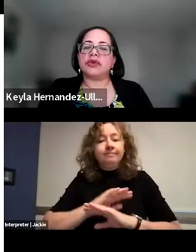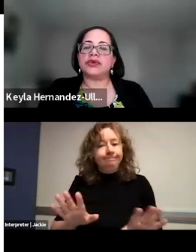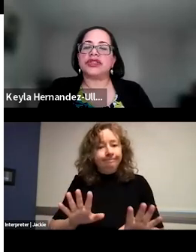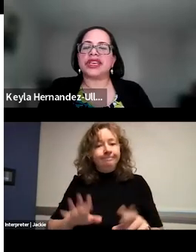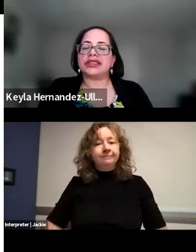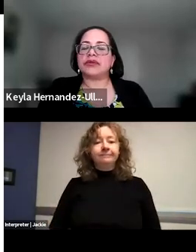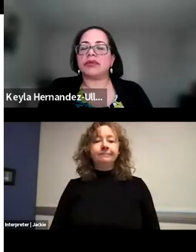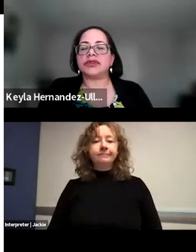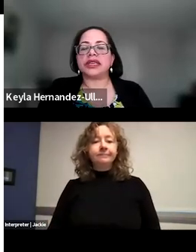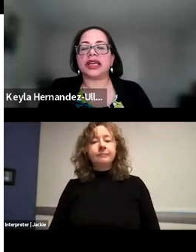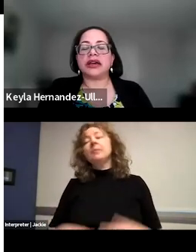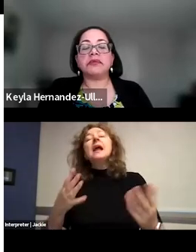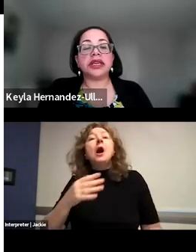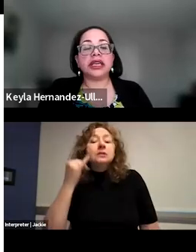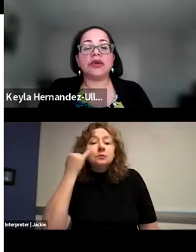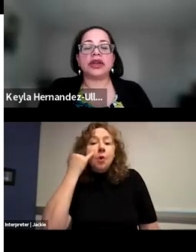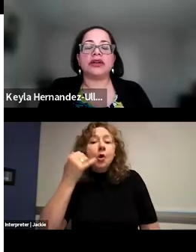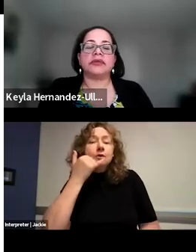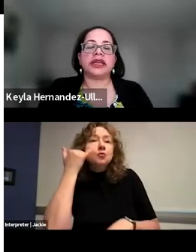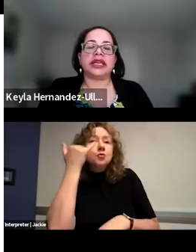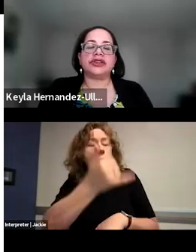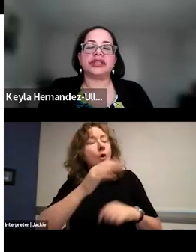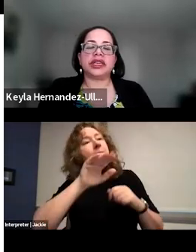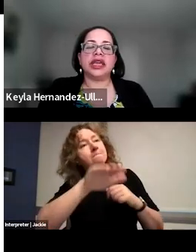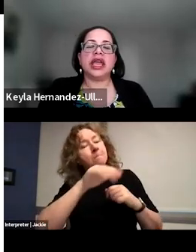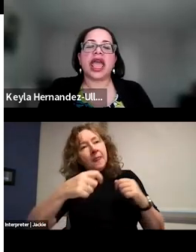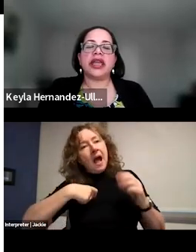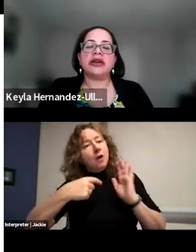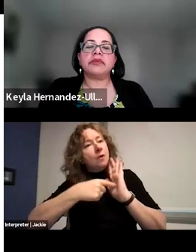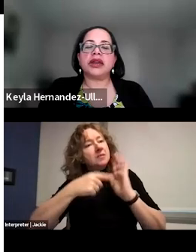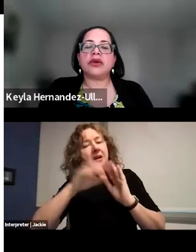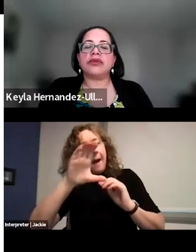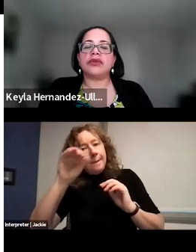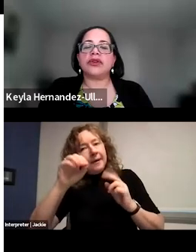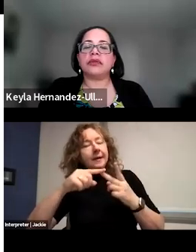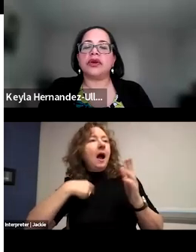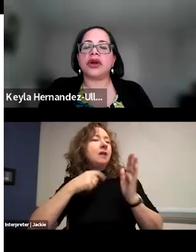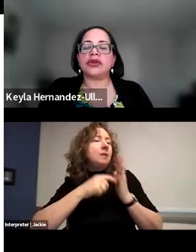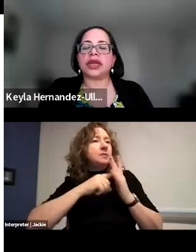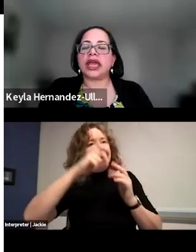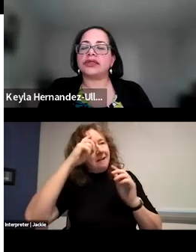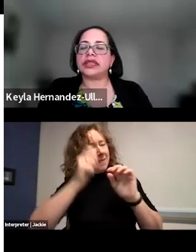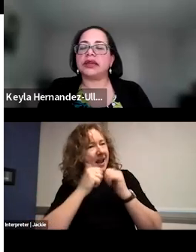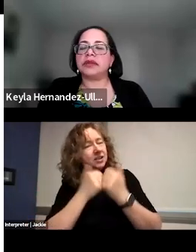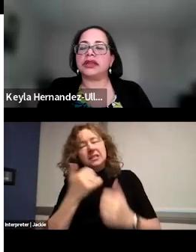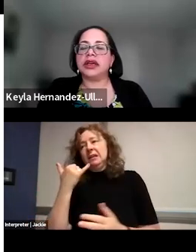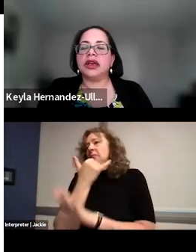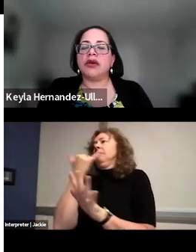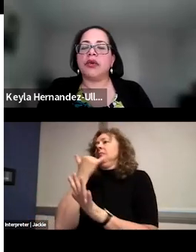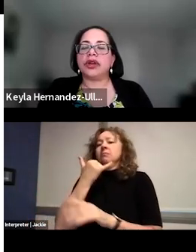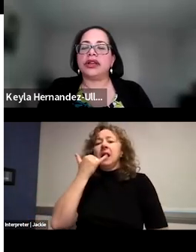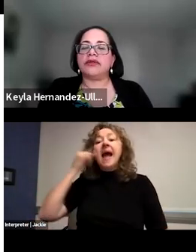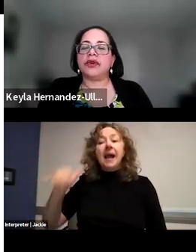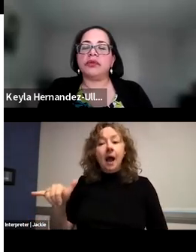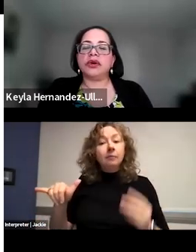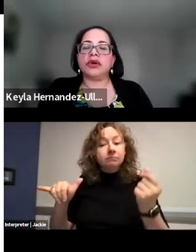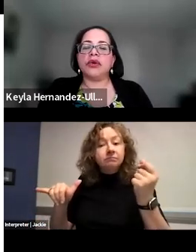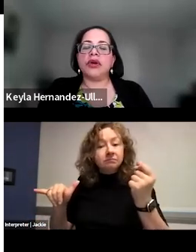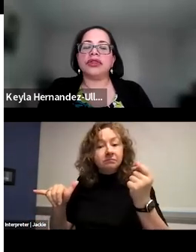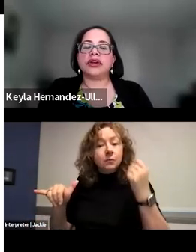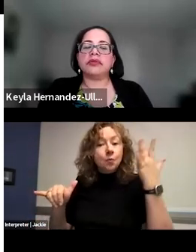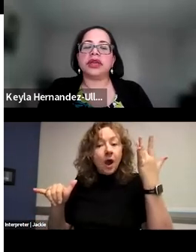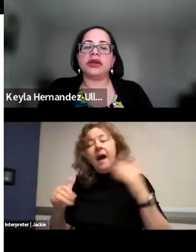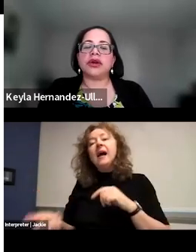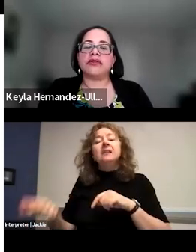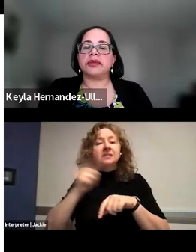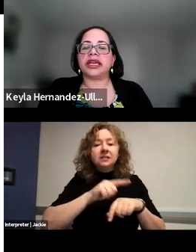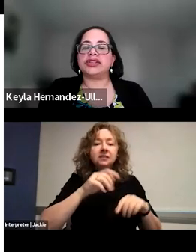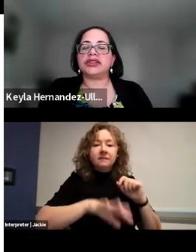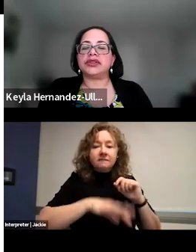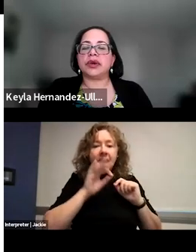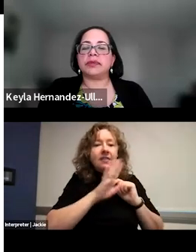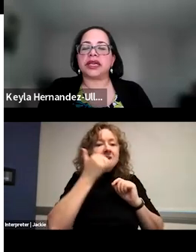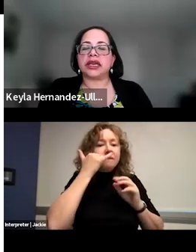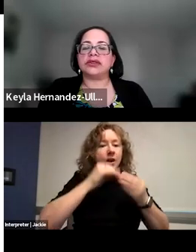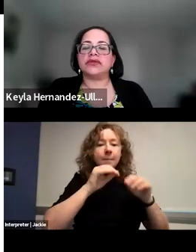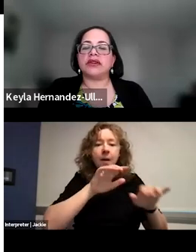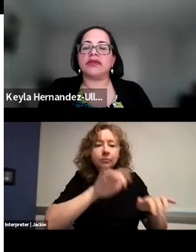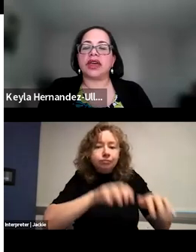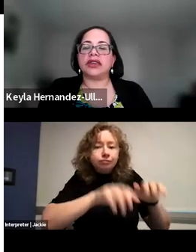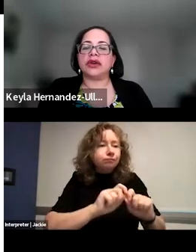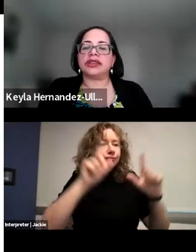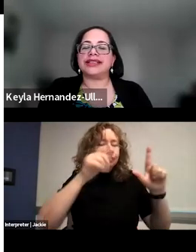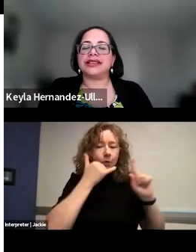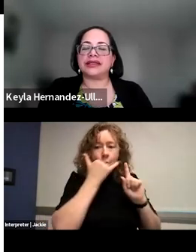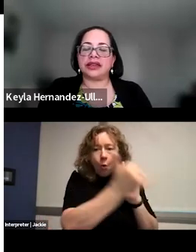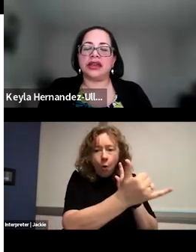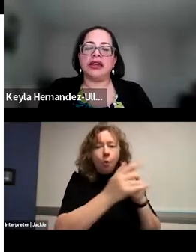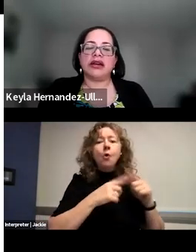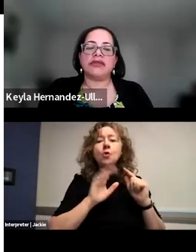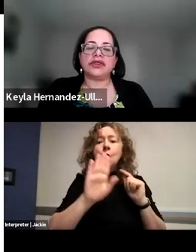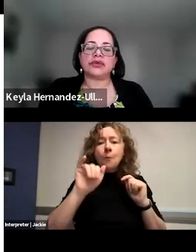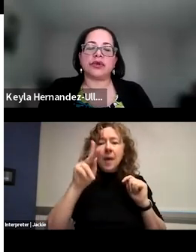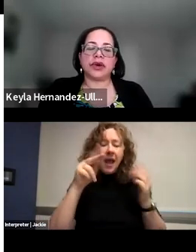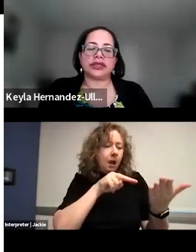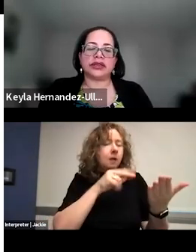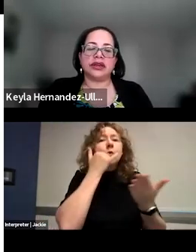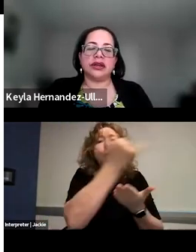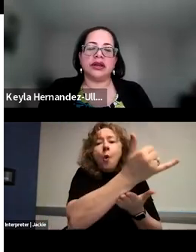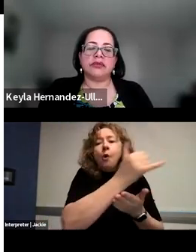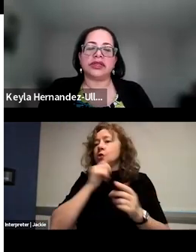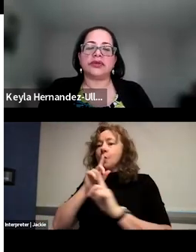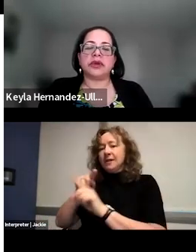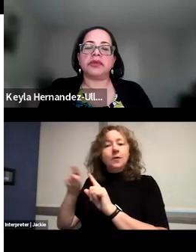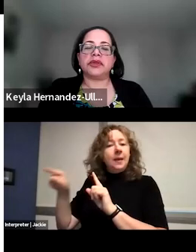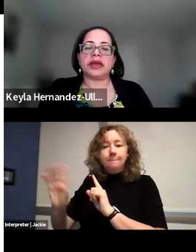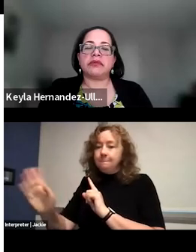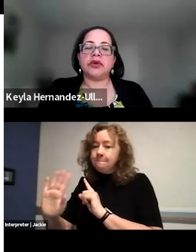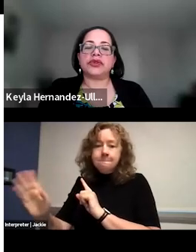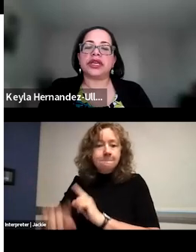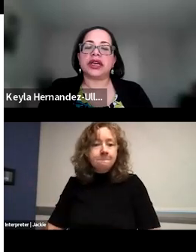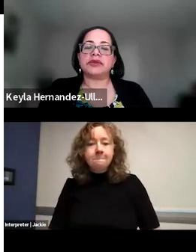Keyla Hernandez-Ulloa: And also, if you get an inquiry from someone who says they represent a company or a government agency hang up and call the phone number on your account statement, or in a phone book, or on the company or government agency's website to verify the authenticity of this request.